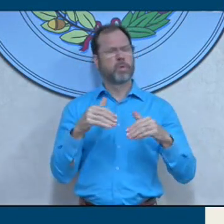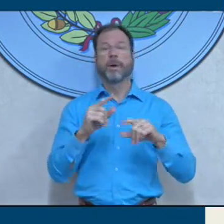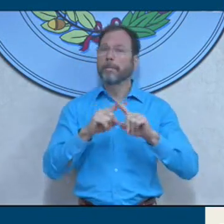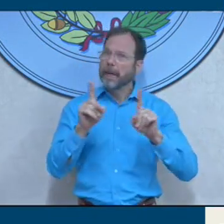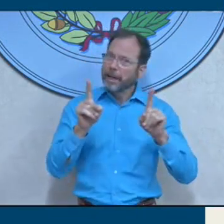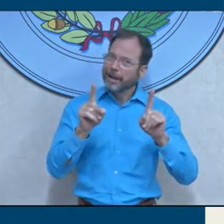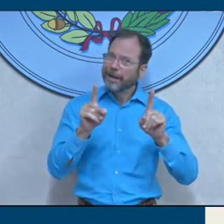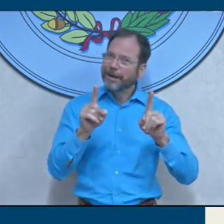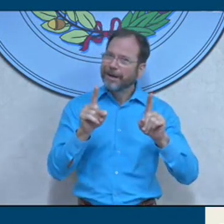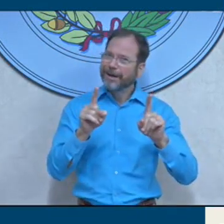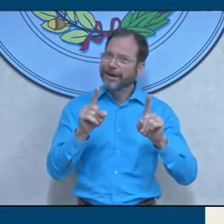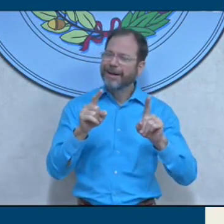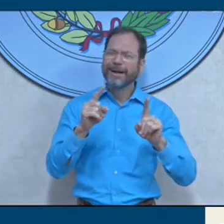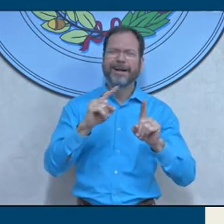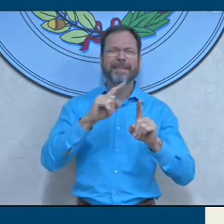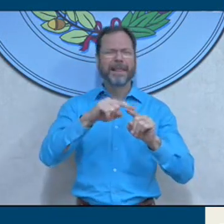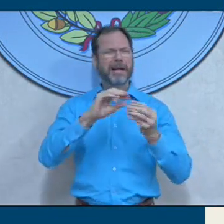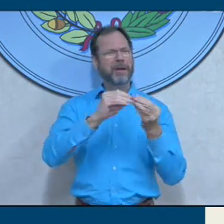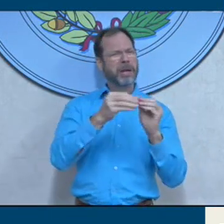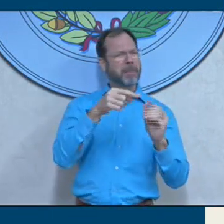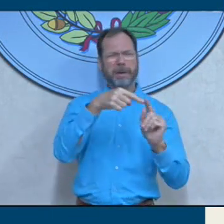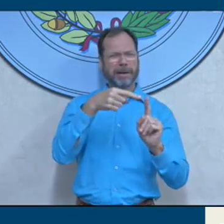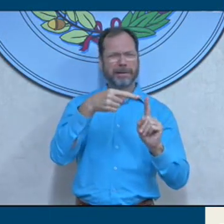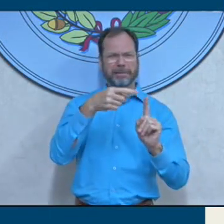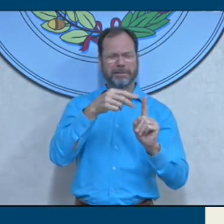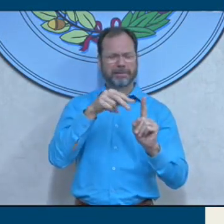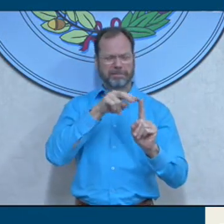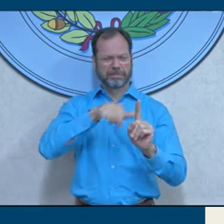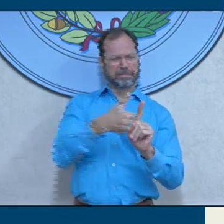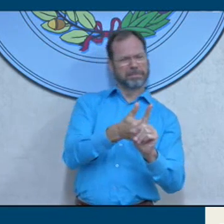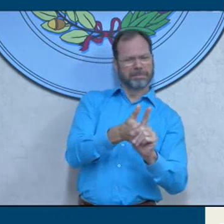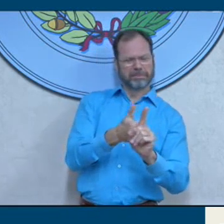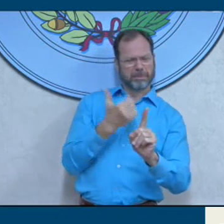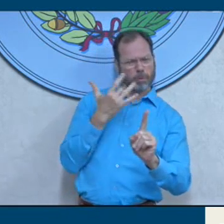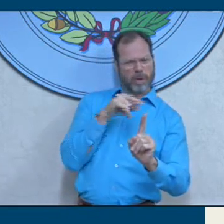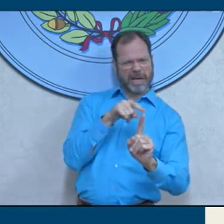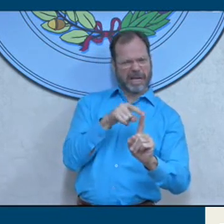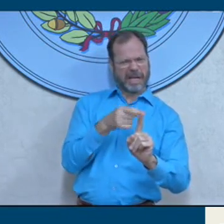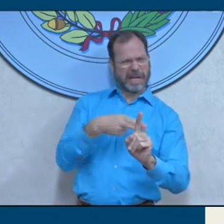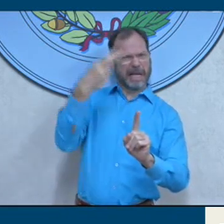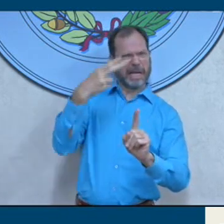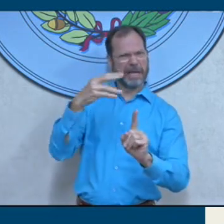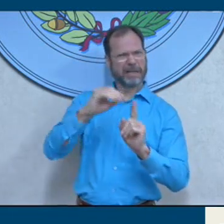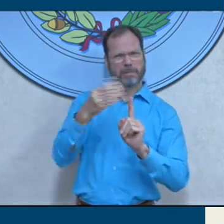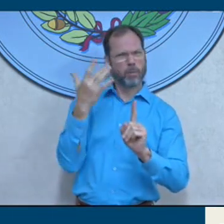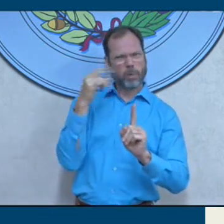TESTING POSITIVE THAT WOULD BE A BIG REASON FOR CONCERN. IF